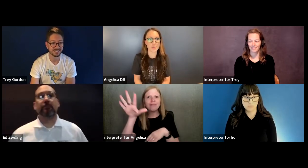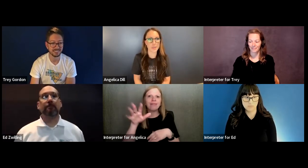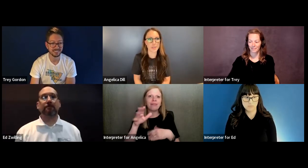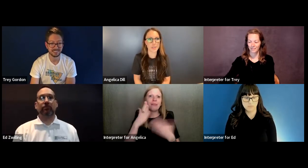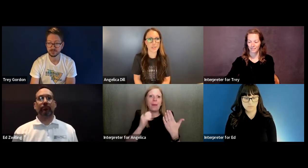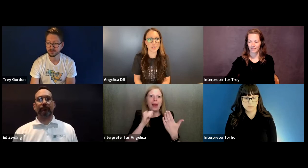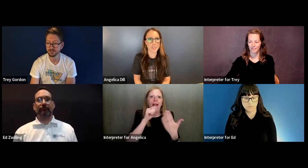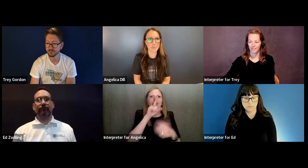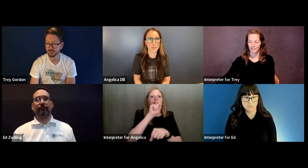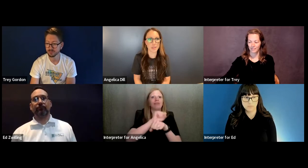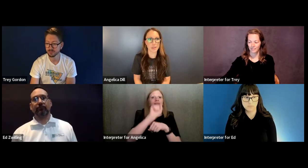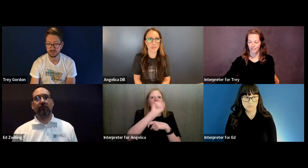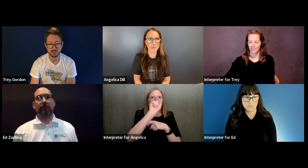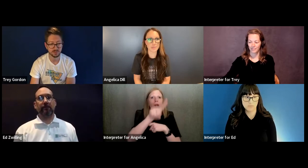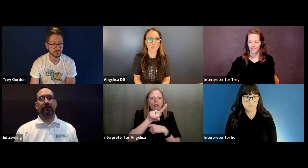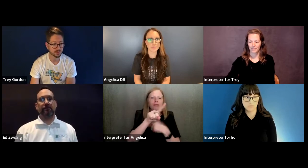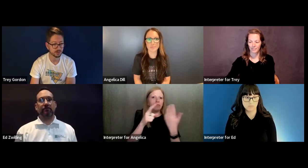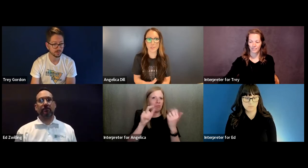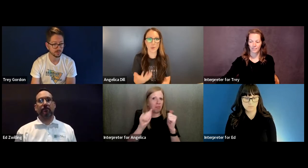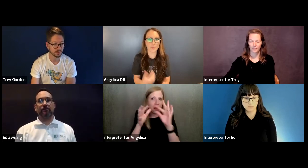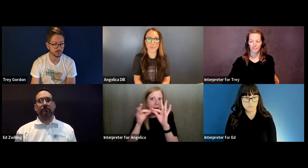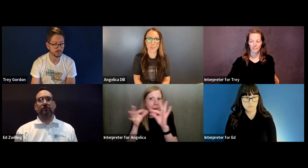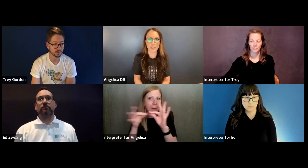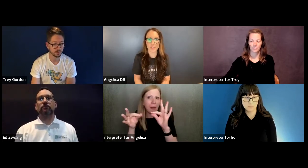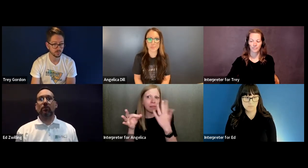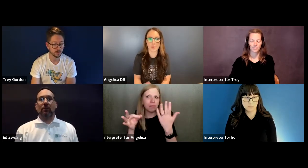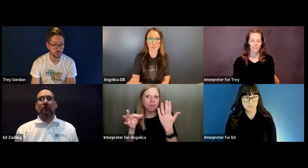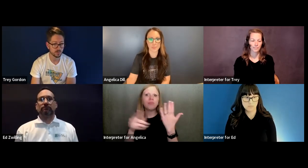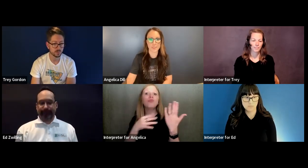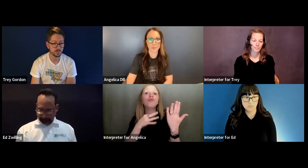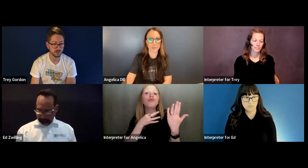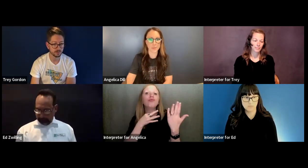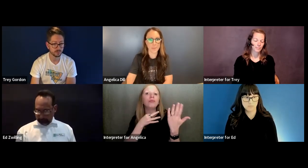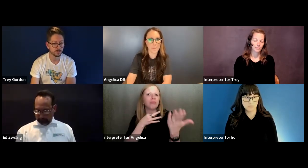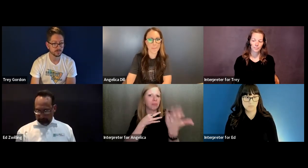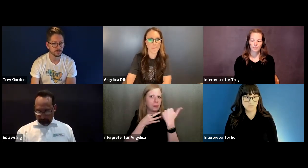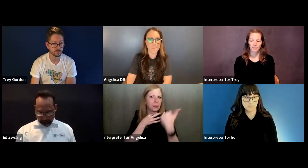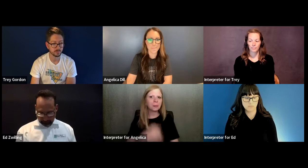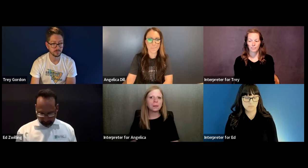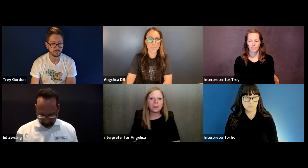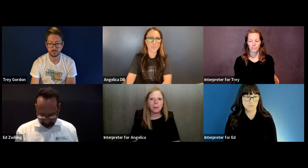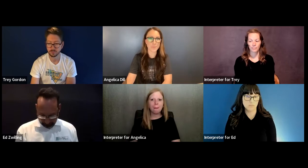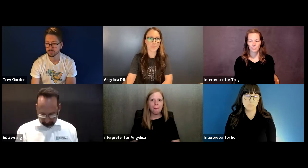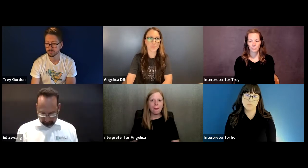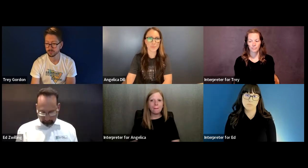but uh just something that you know you're curious about please feel free